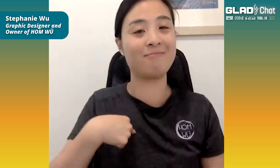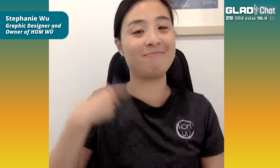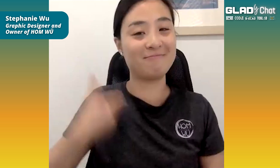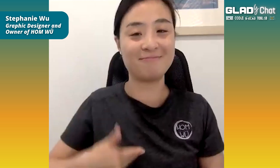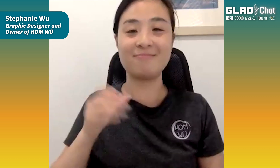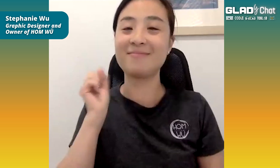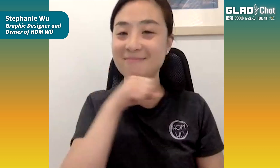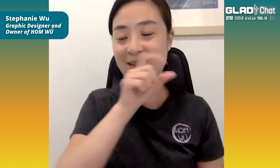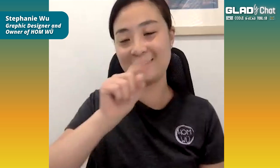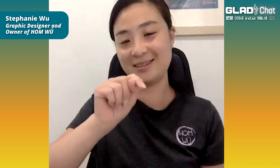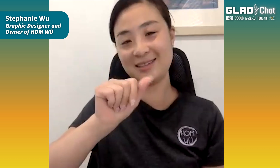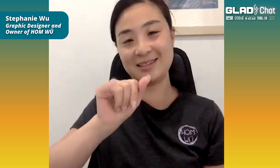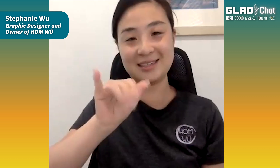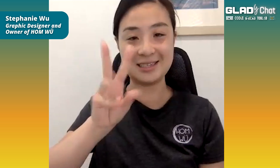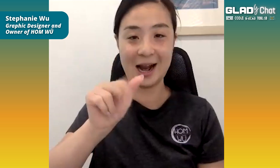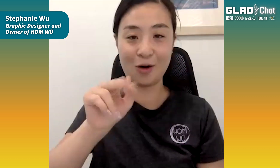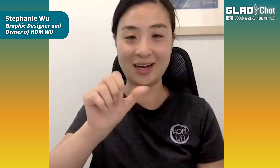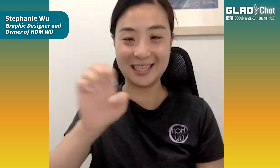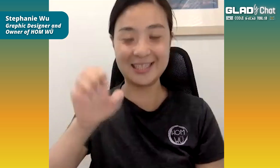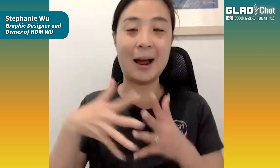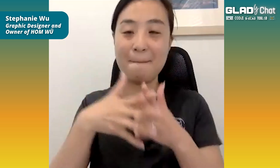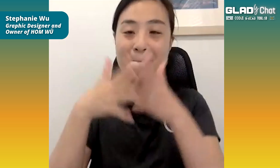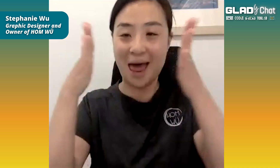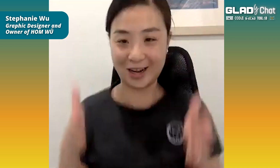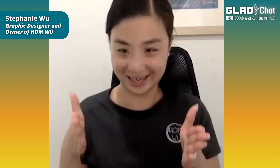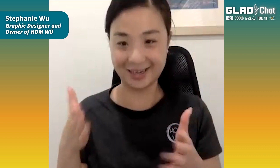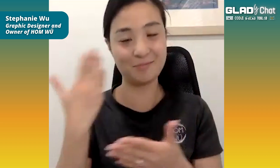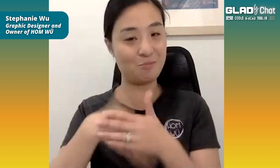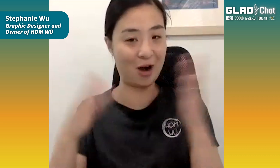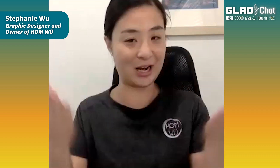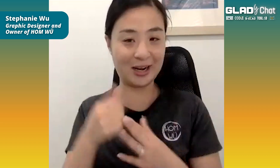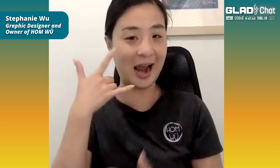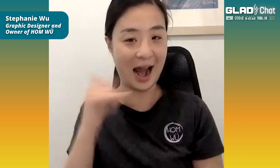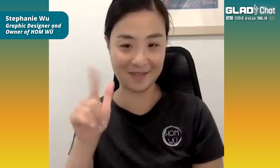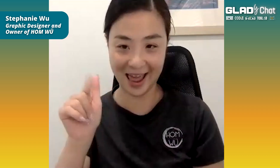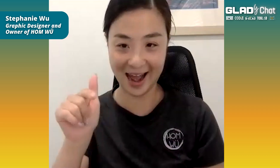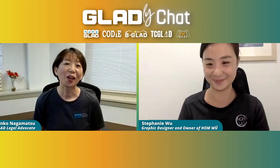I’m Taiwanese-American, and I was born here in Los Angeles.